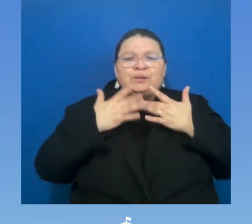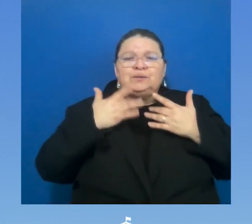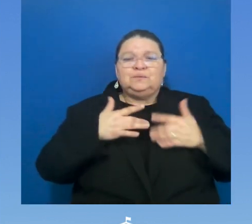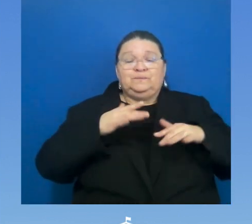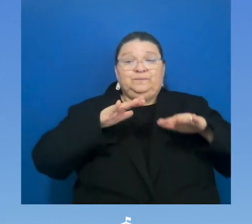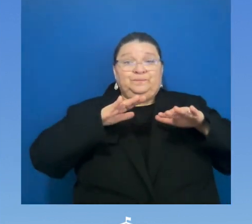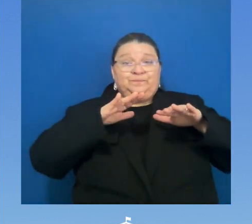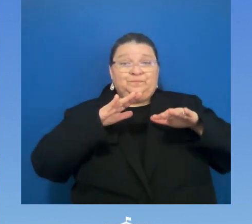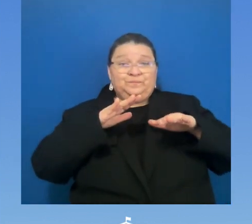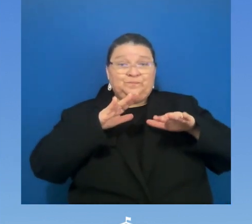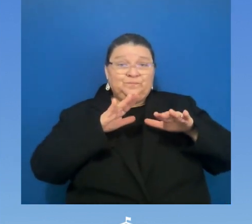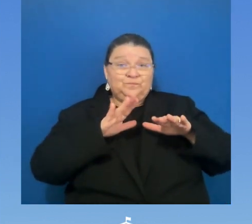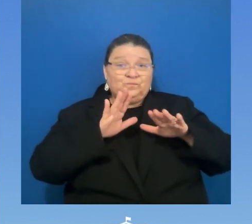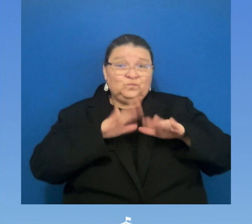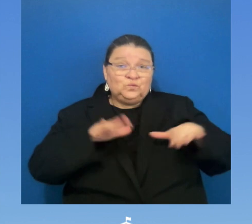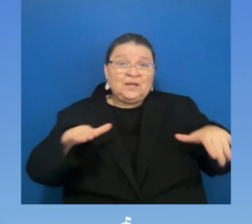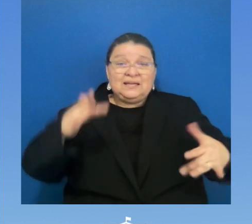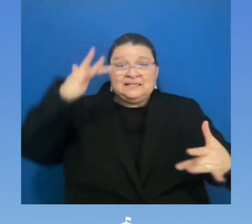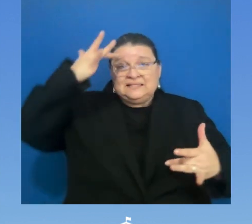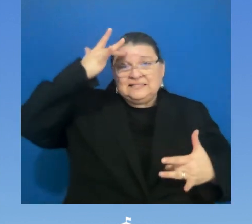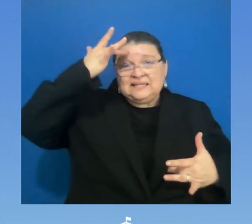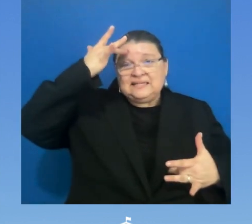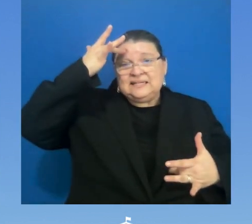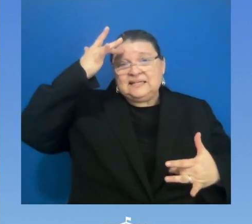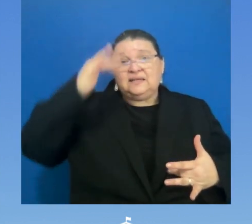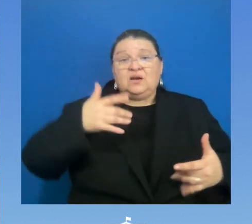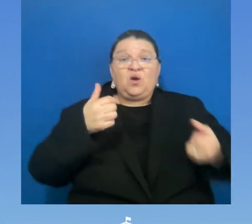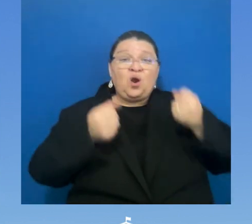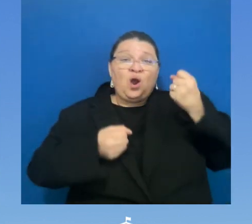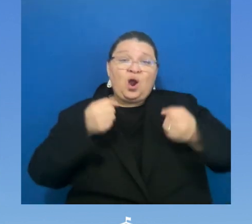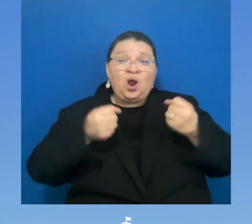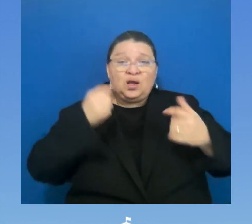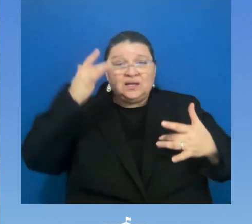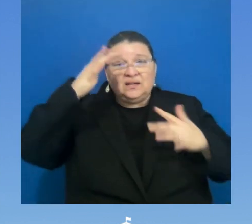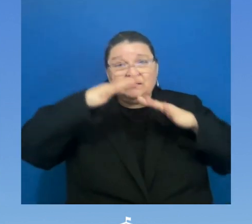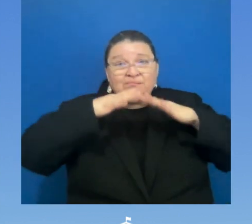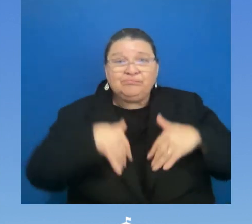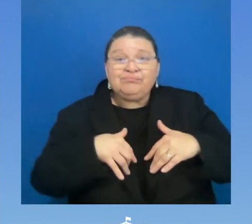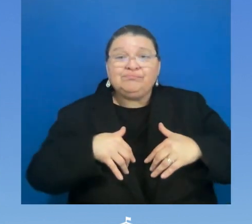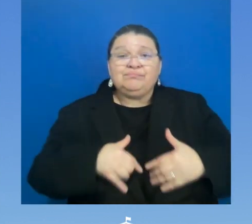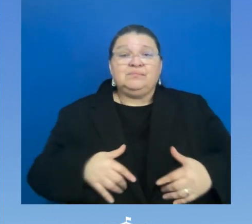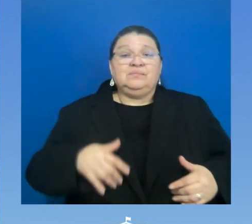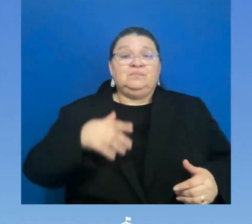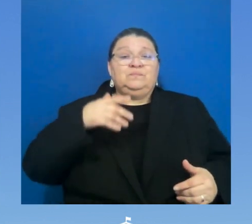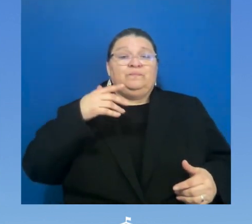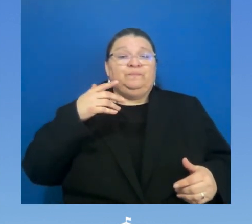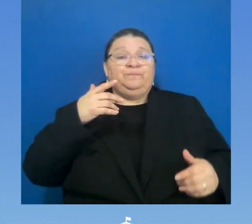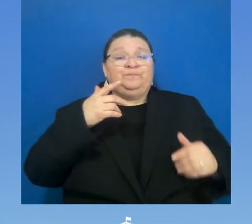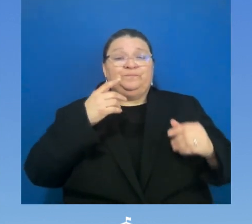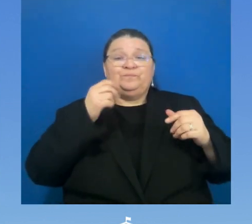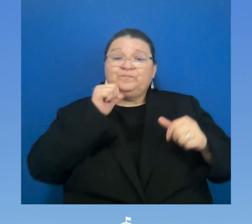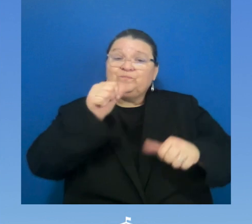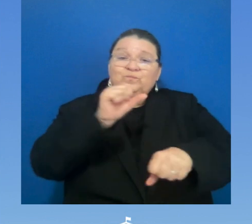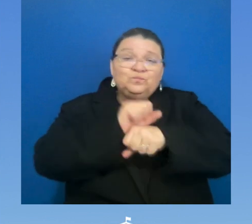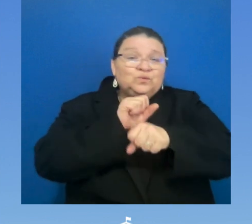childcare follows, three hours are cut, it doesn't take a pandemic to kick so many women